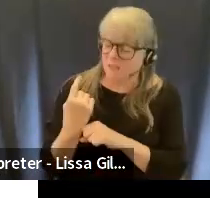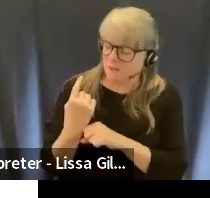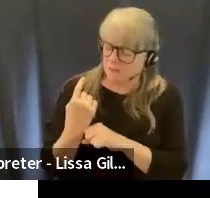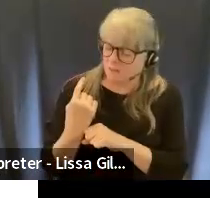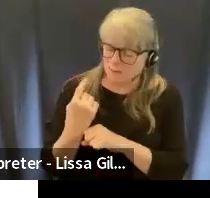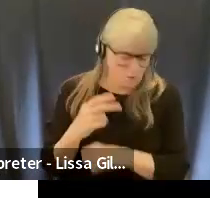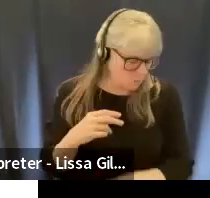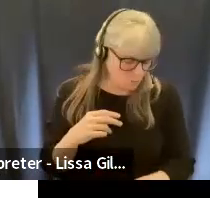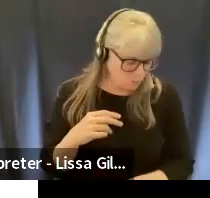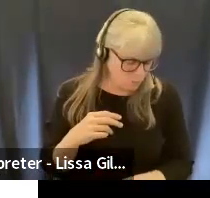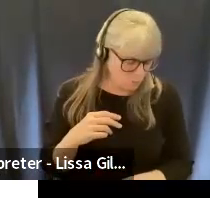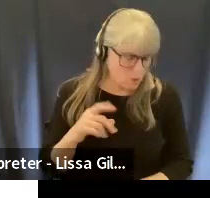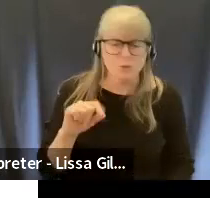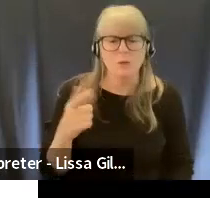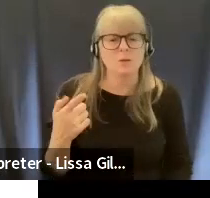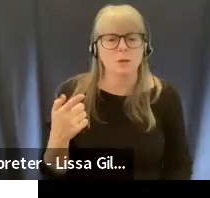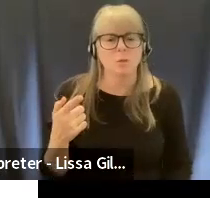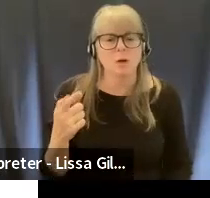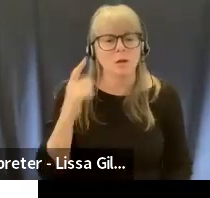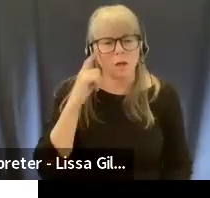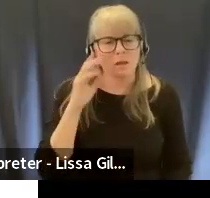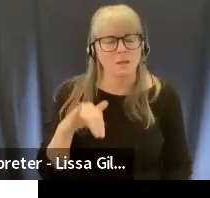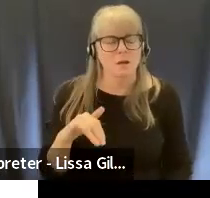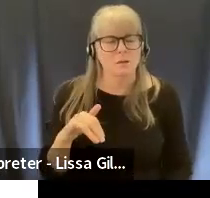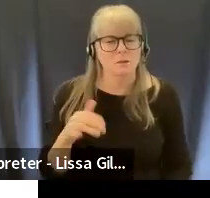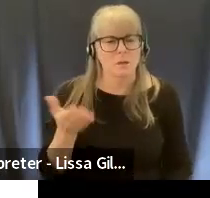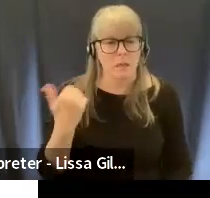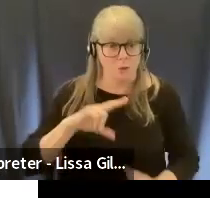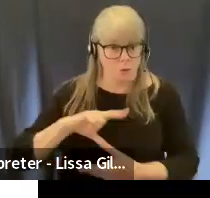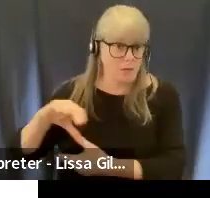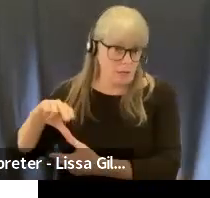And so, while this has last year I was it last year. No!